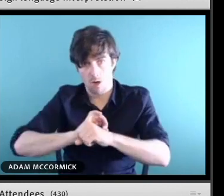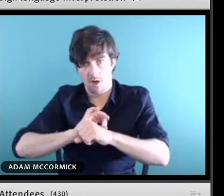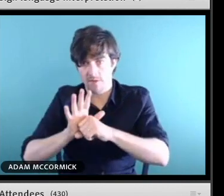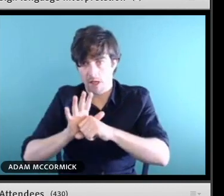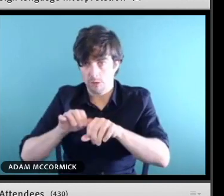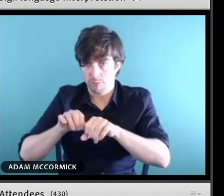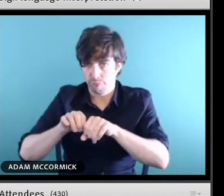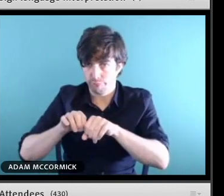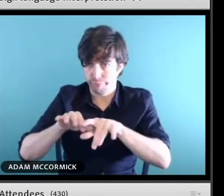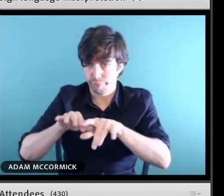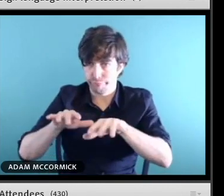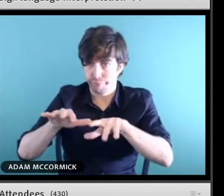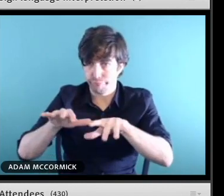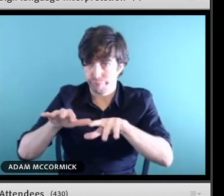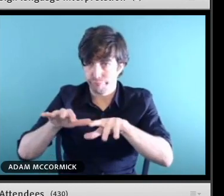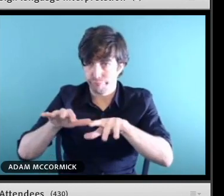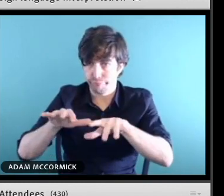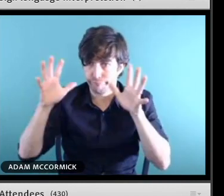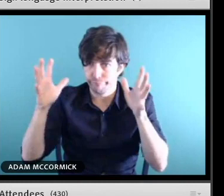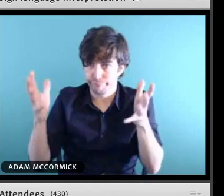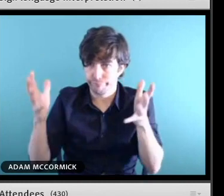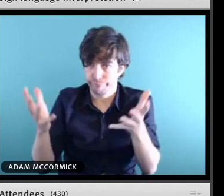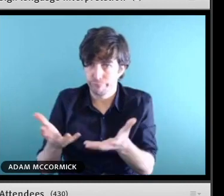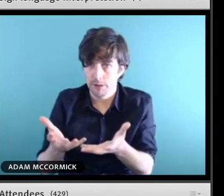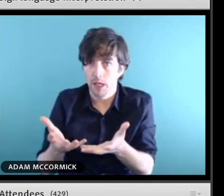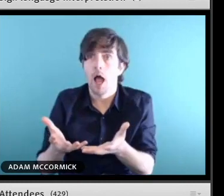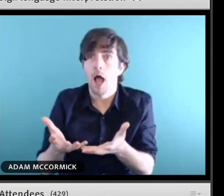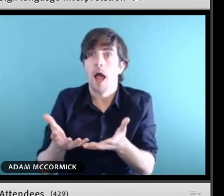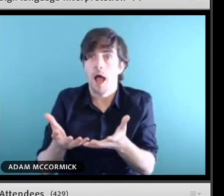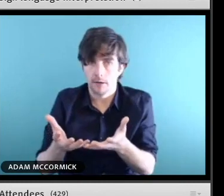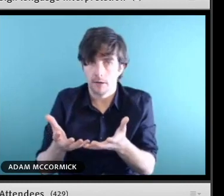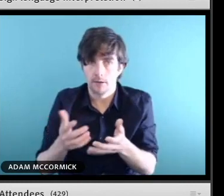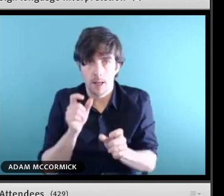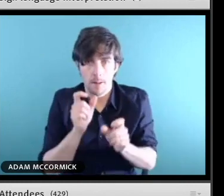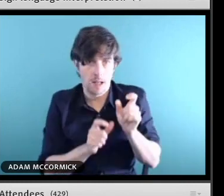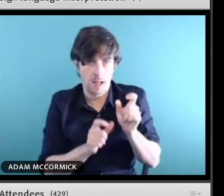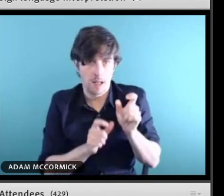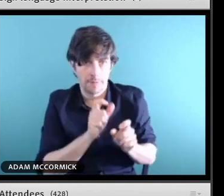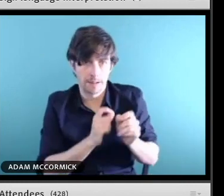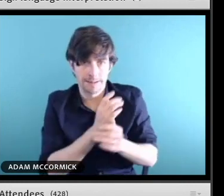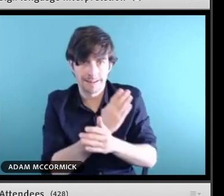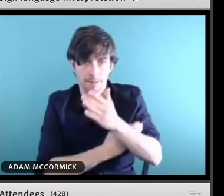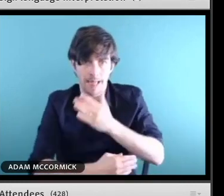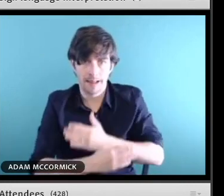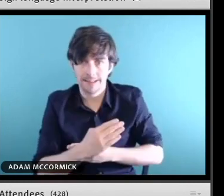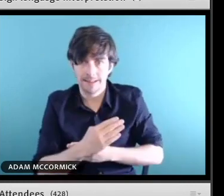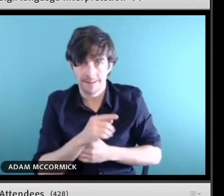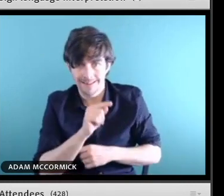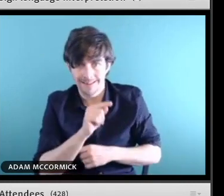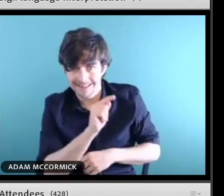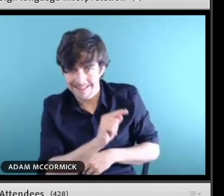by this and for us to get the permission because we already had contact with them, we developed